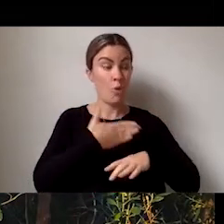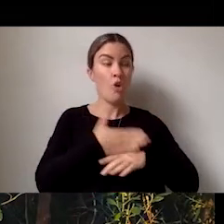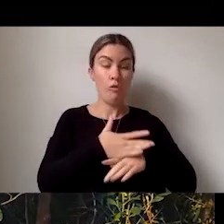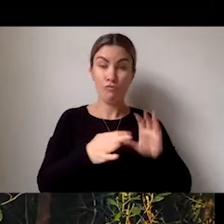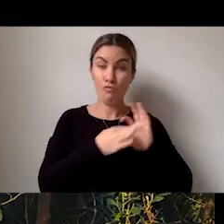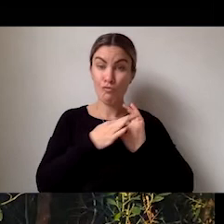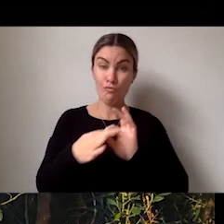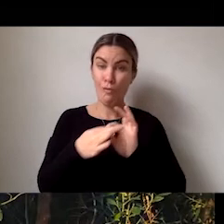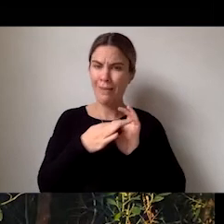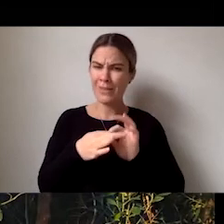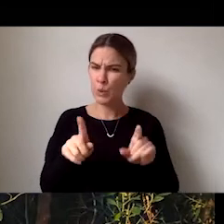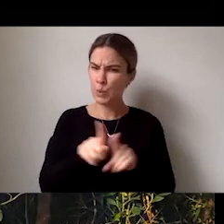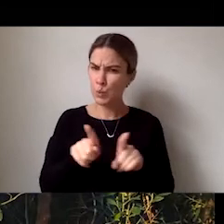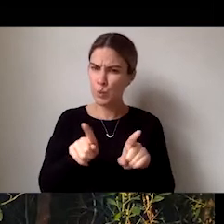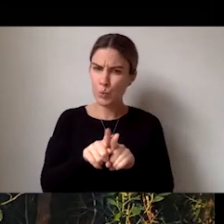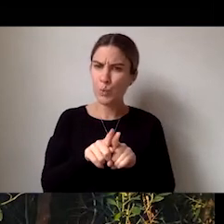it's quite easy to forget that your creative work is relevant when